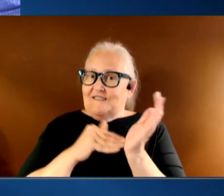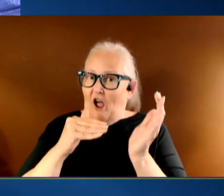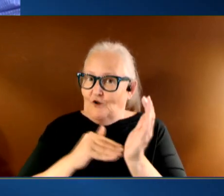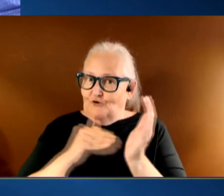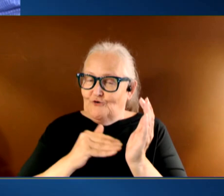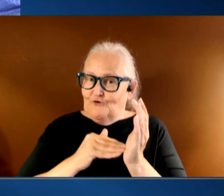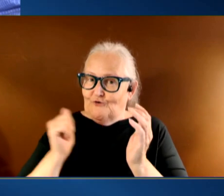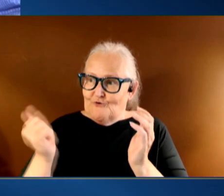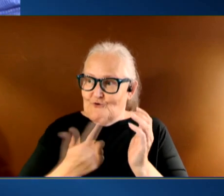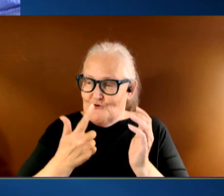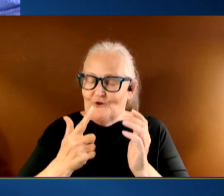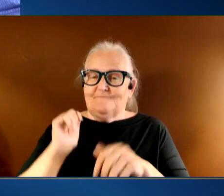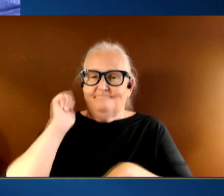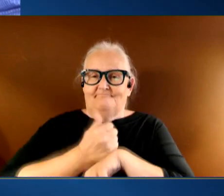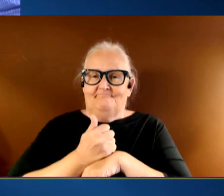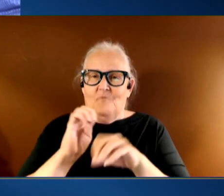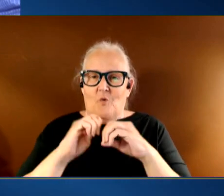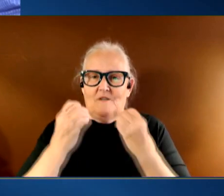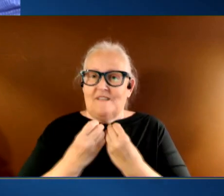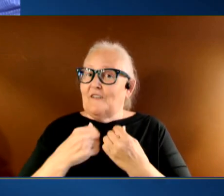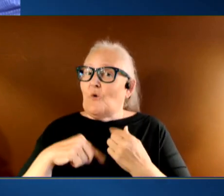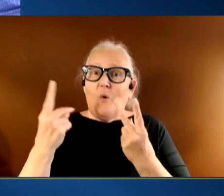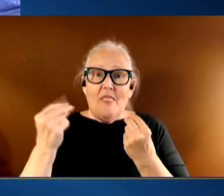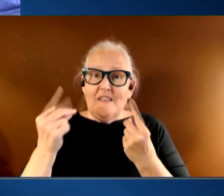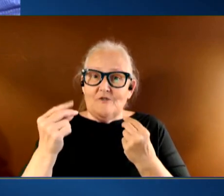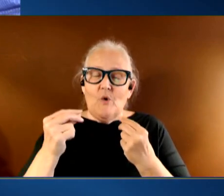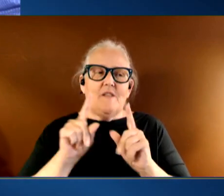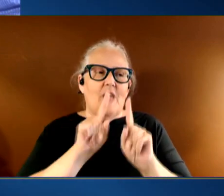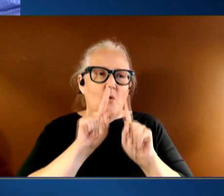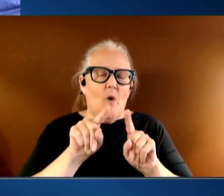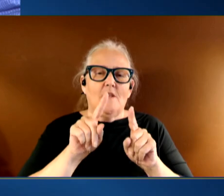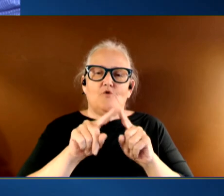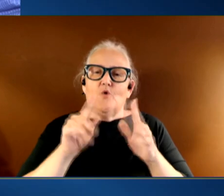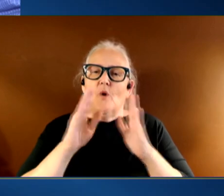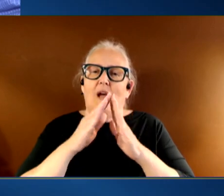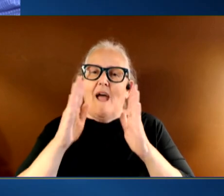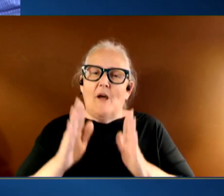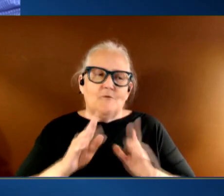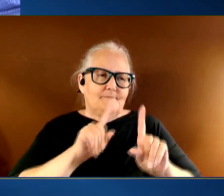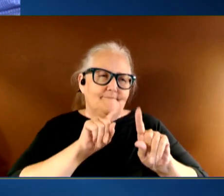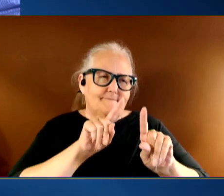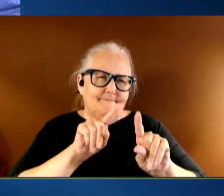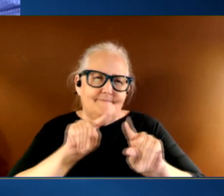They work -- they went door to door with head start programs, and they were doing testing.